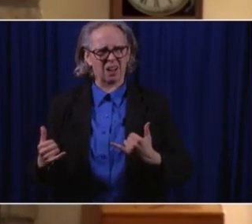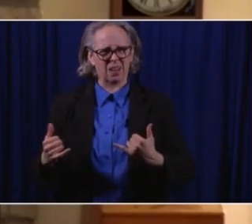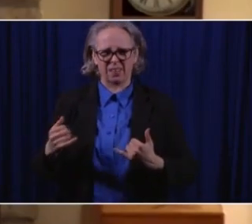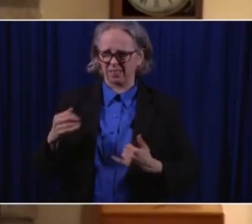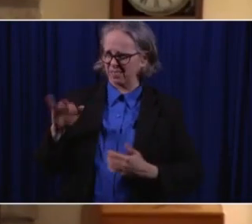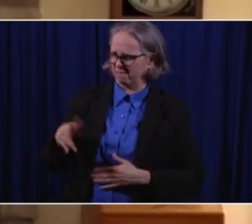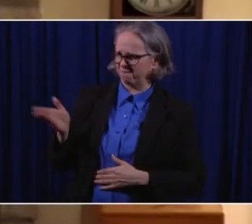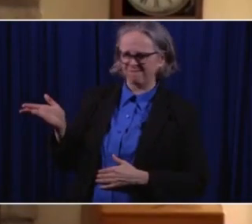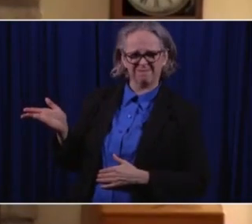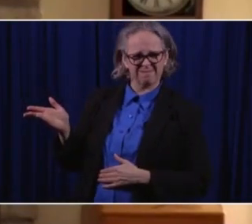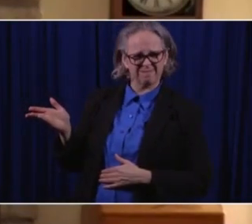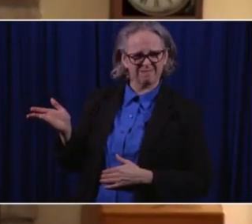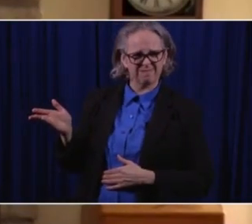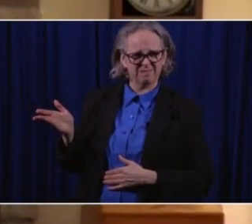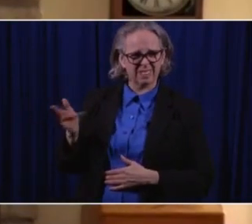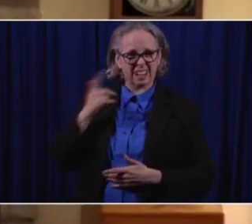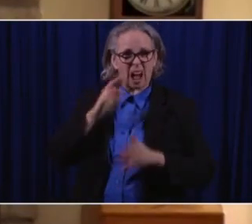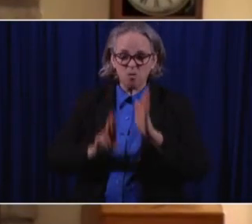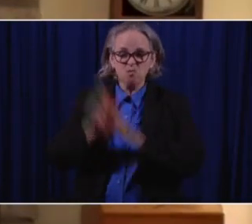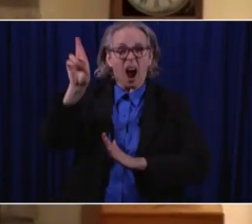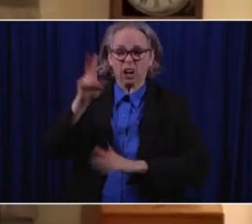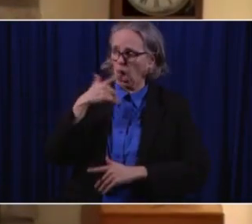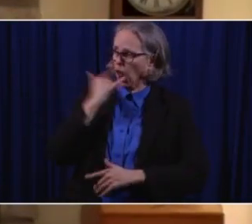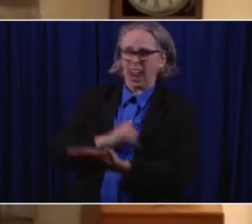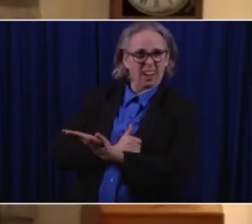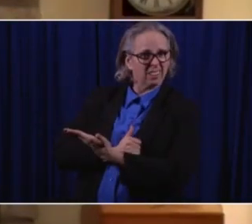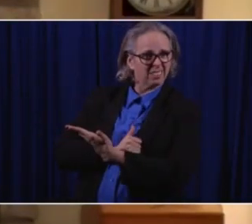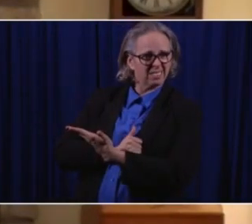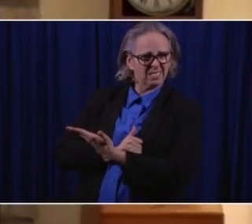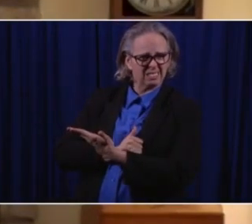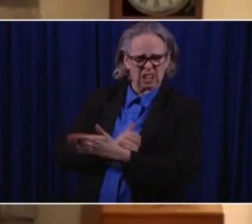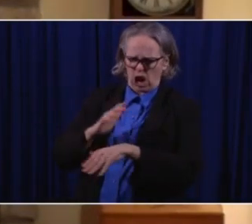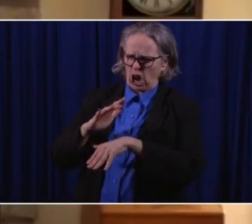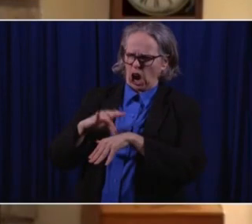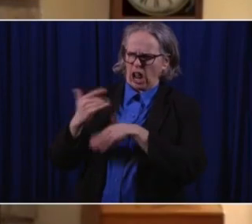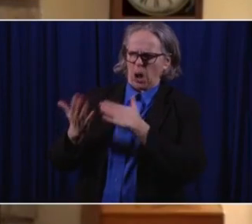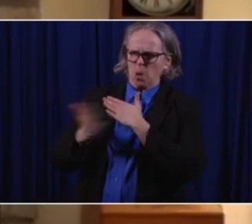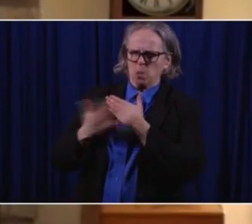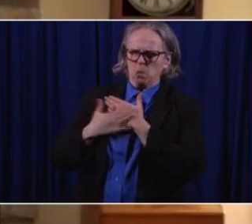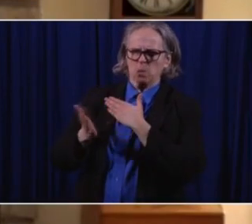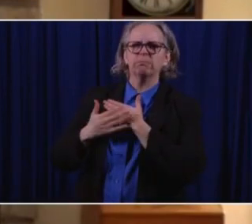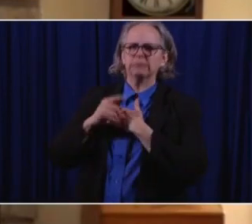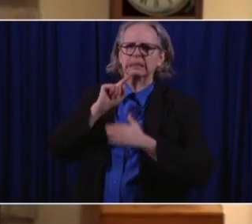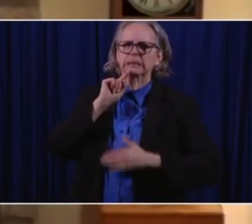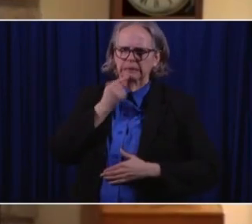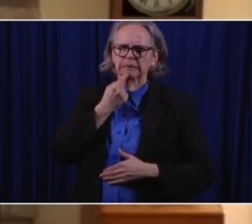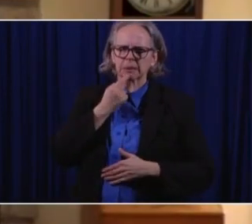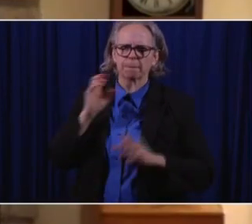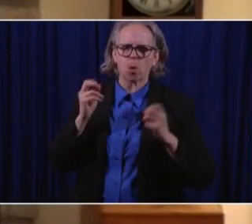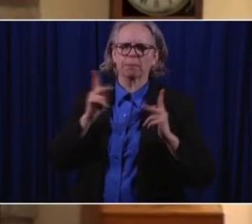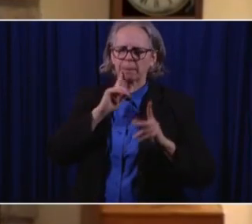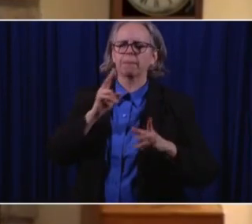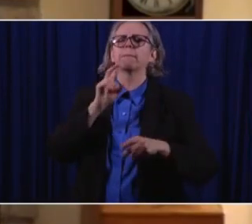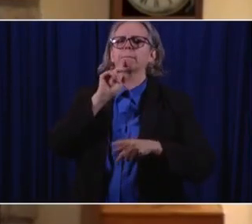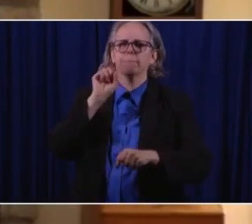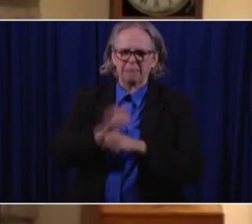up since late September. And continues to go broke as you can see is just going up. What rocket course this is the